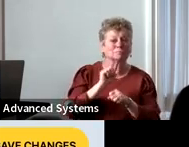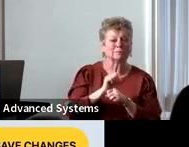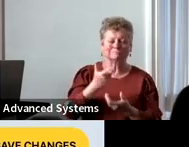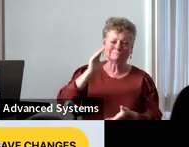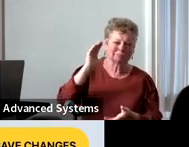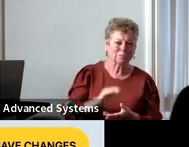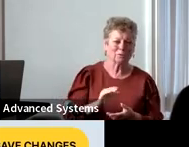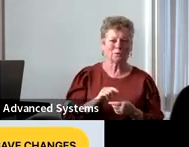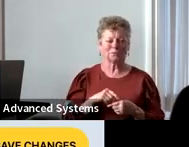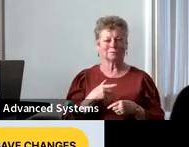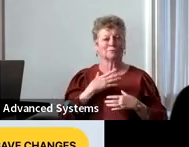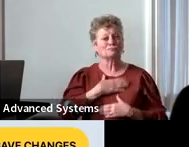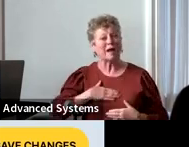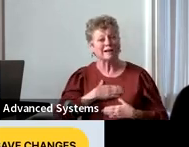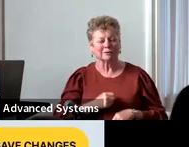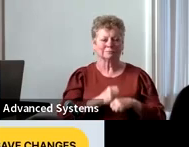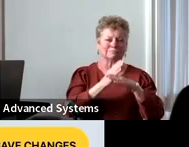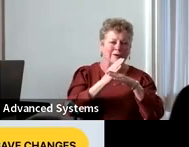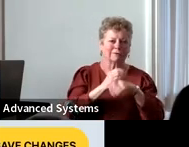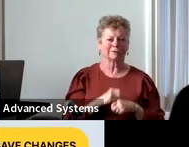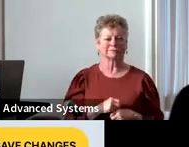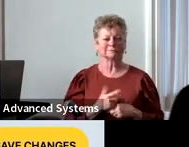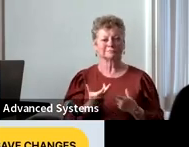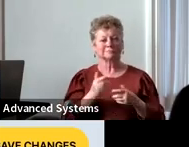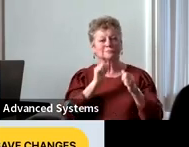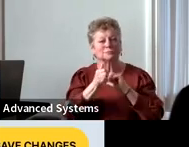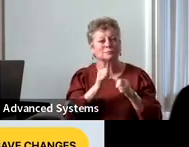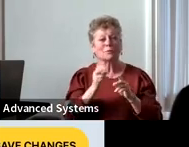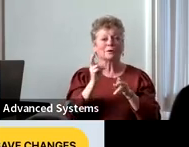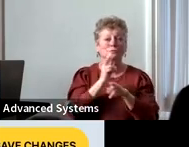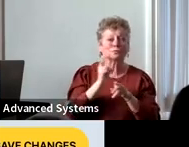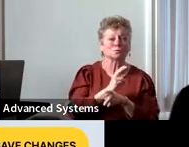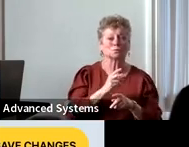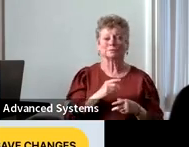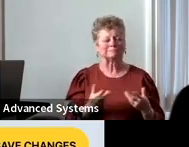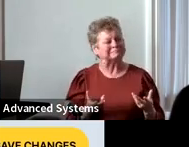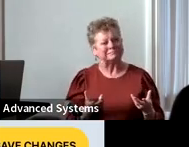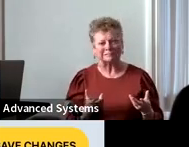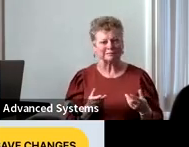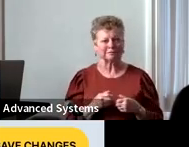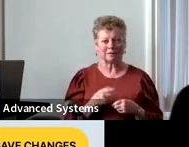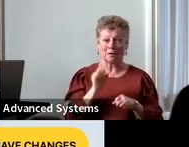barriers to recreation, infrequent use of sport and recreation facilities, and insecure employment.